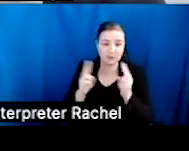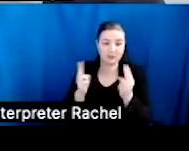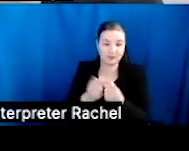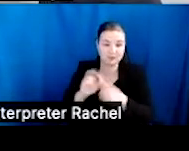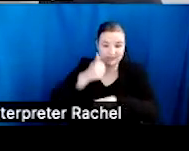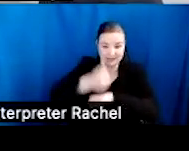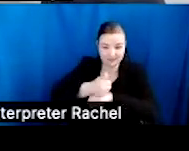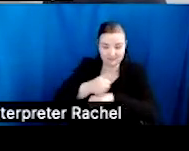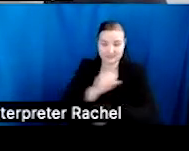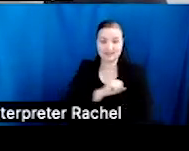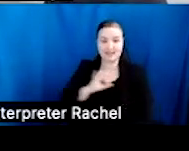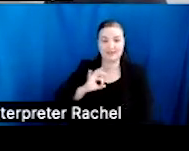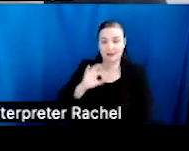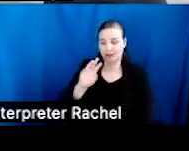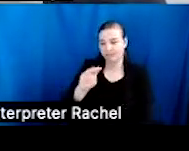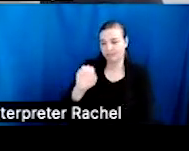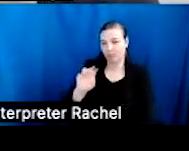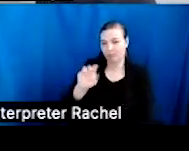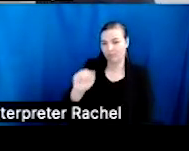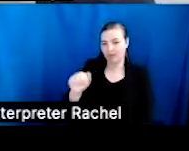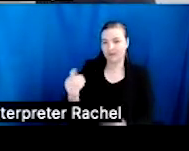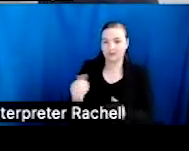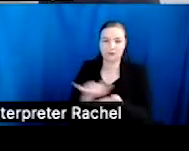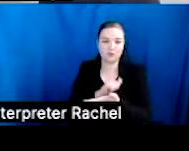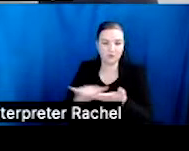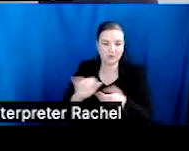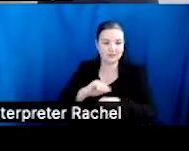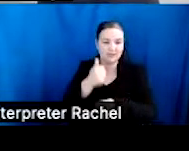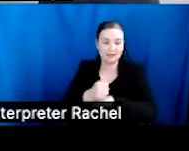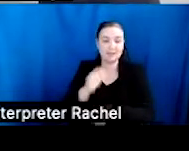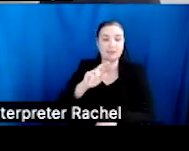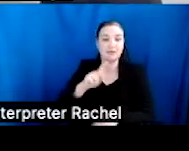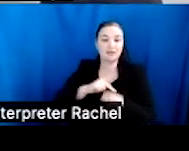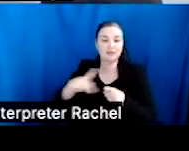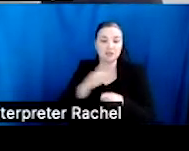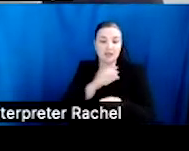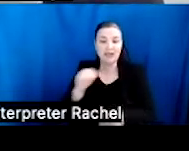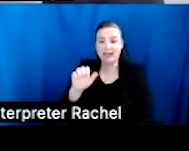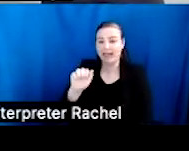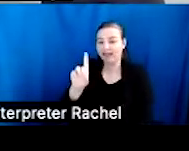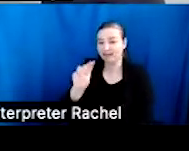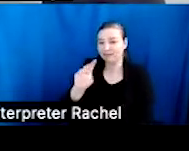York organized the Professional and Administrative Staff Association, or PASTA, for short, in order